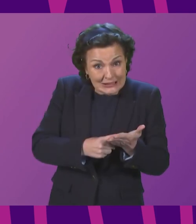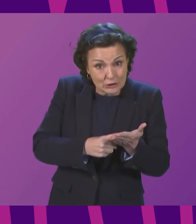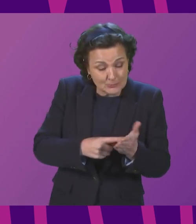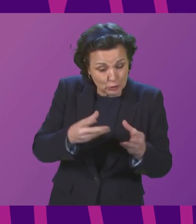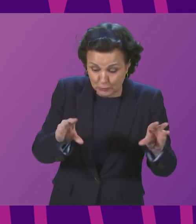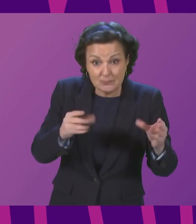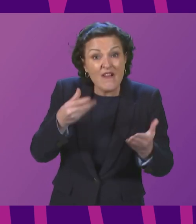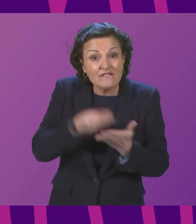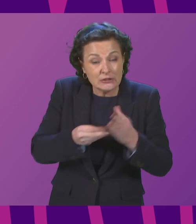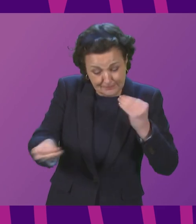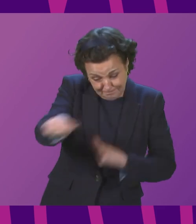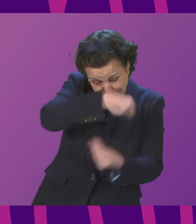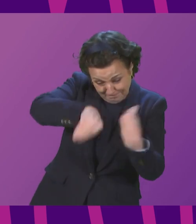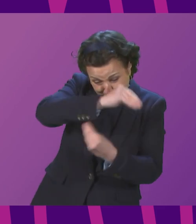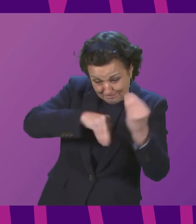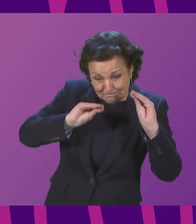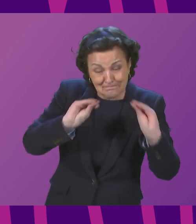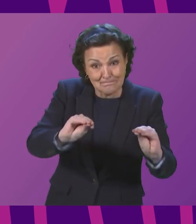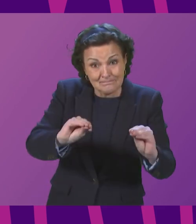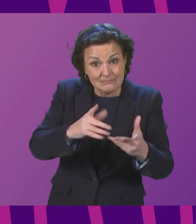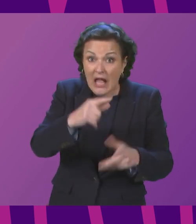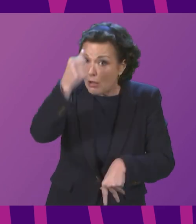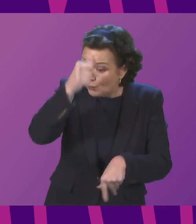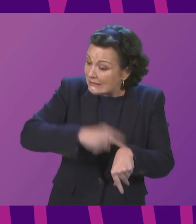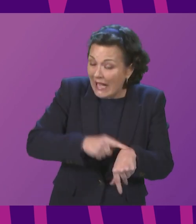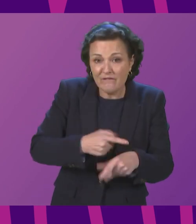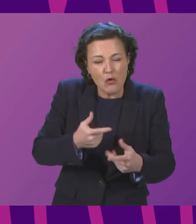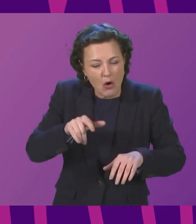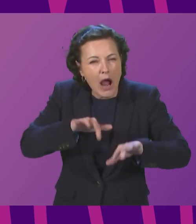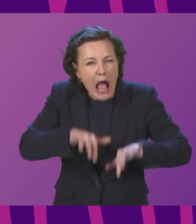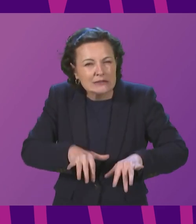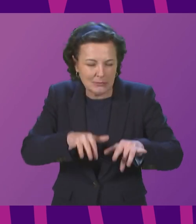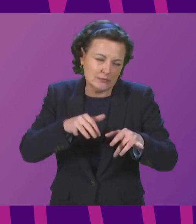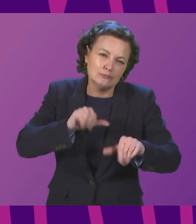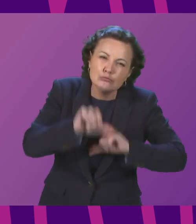the administrative processes, for the money to get into bank accounts, but such money